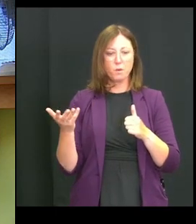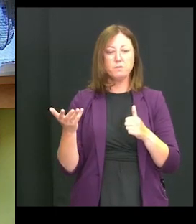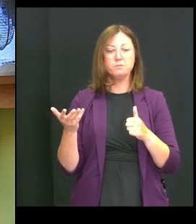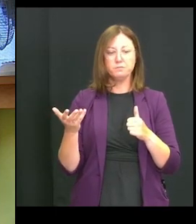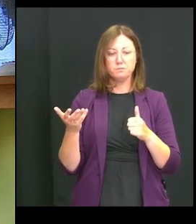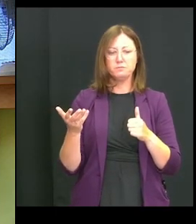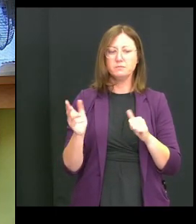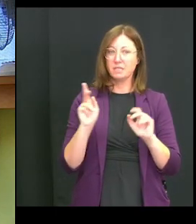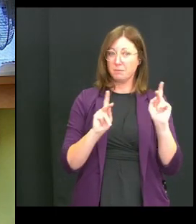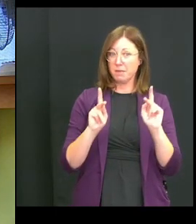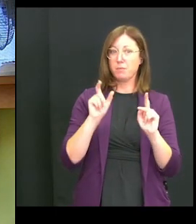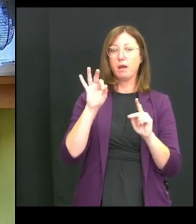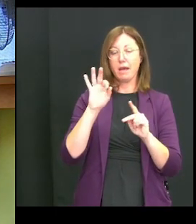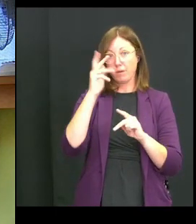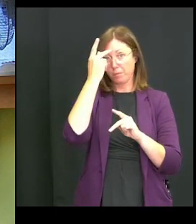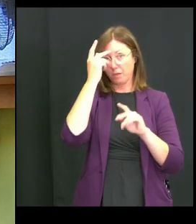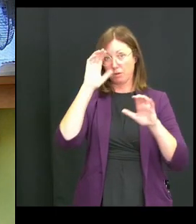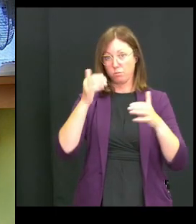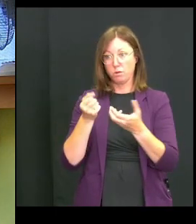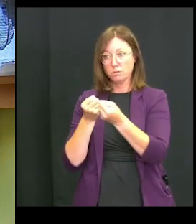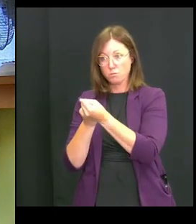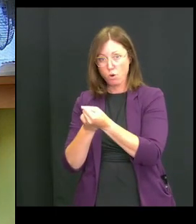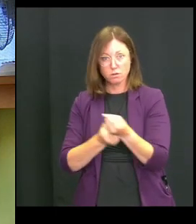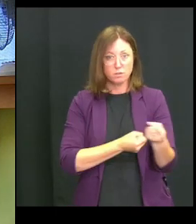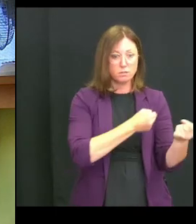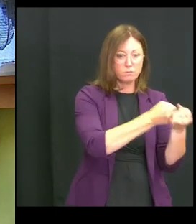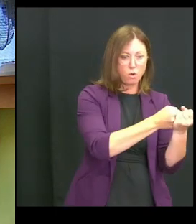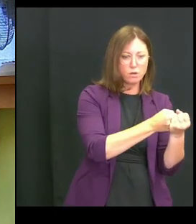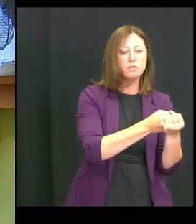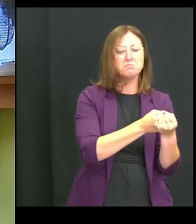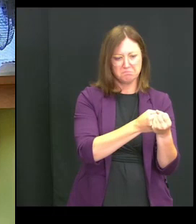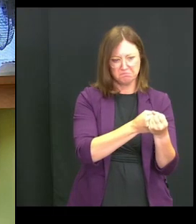that people who support political parties increasingly do dislike parties